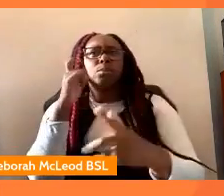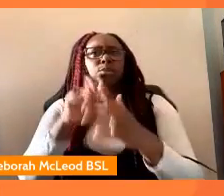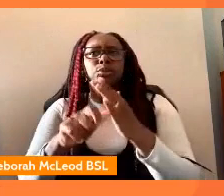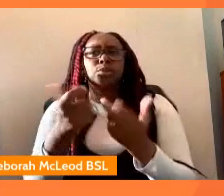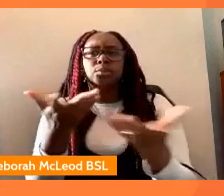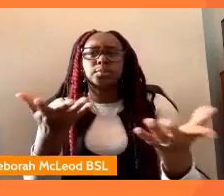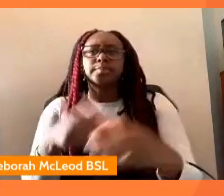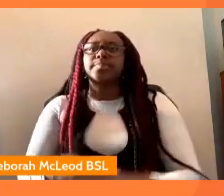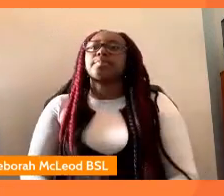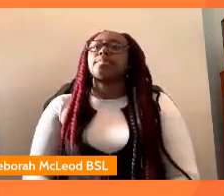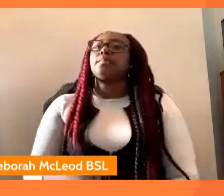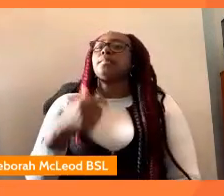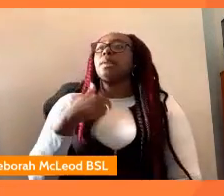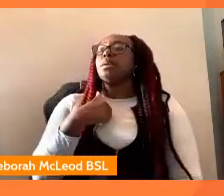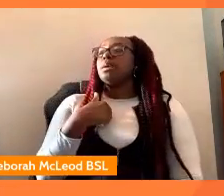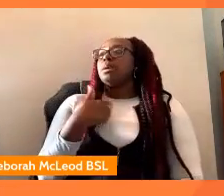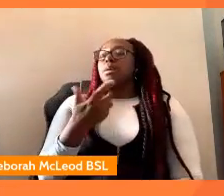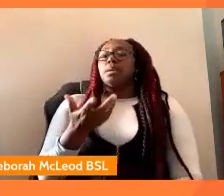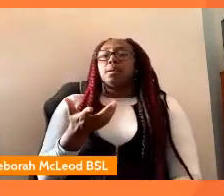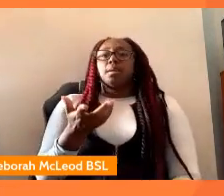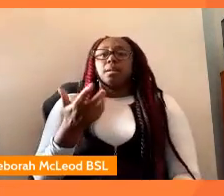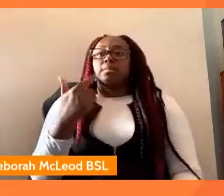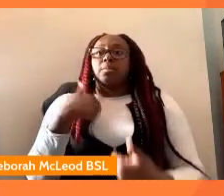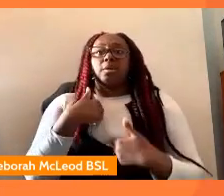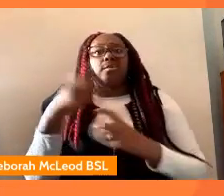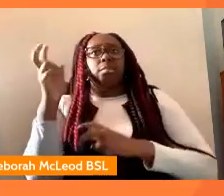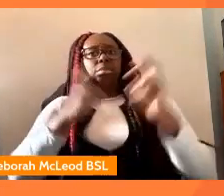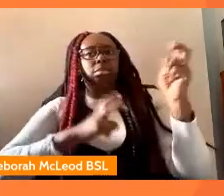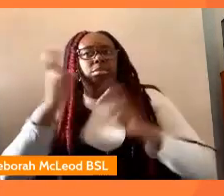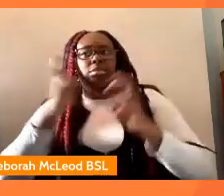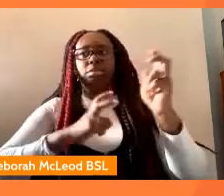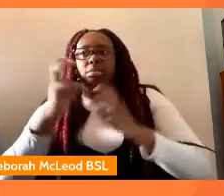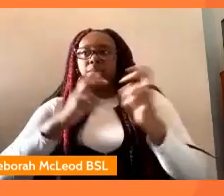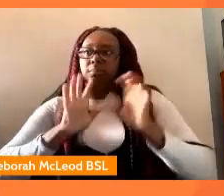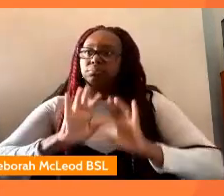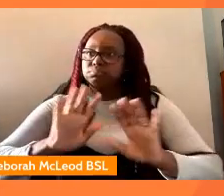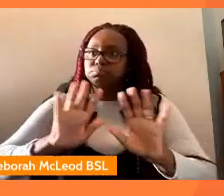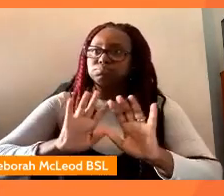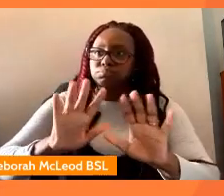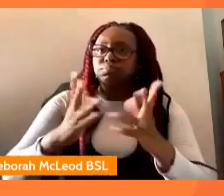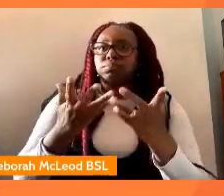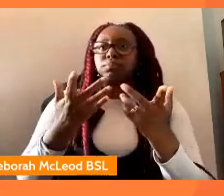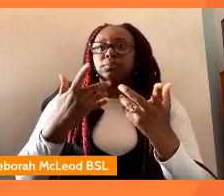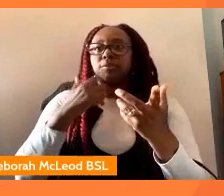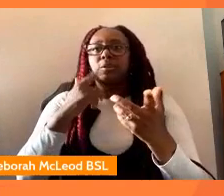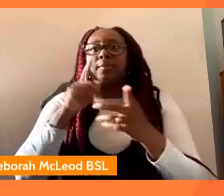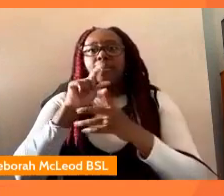We have been, I say arguing, pushing, to make sure that its royalties.